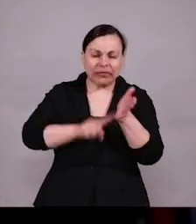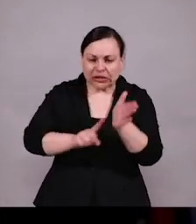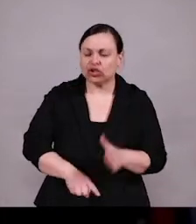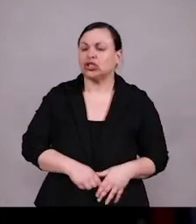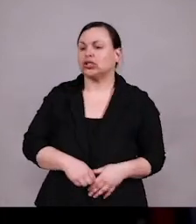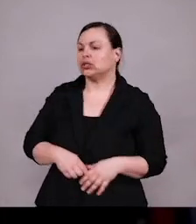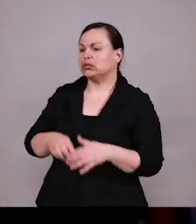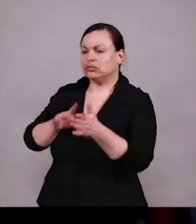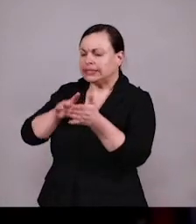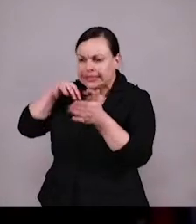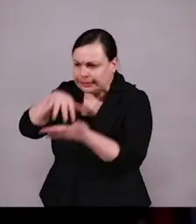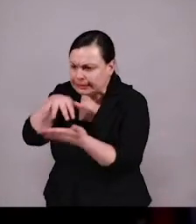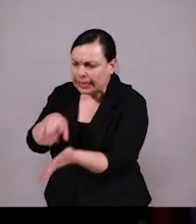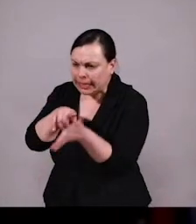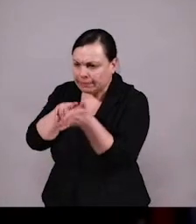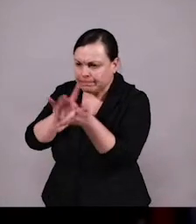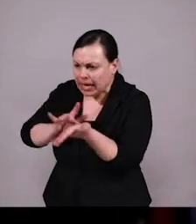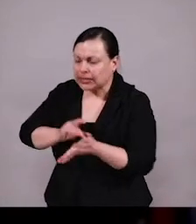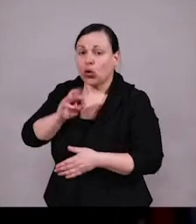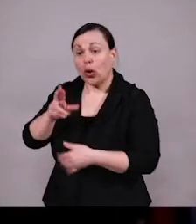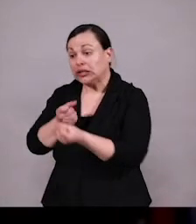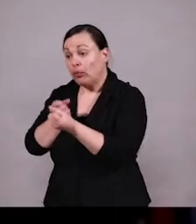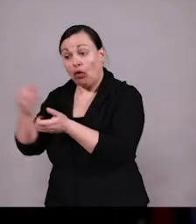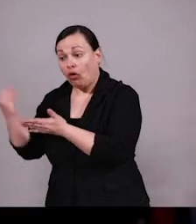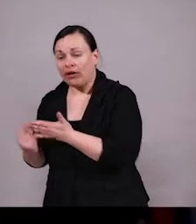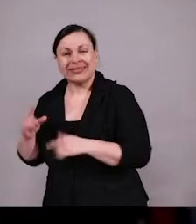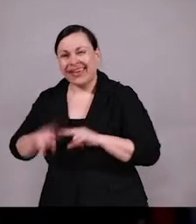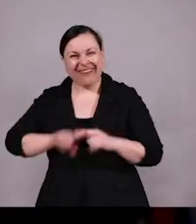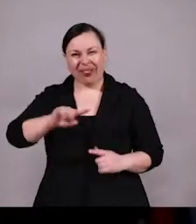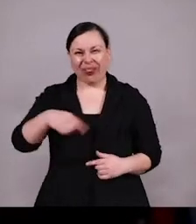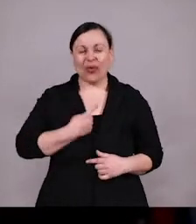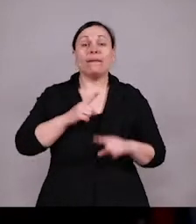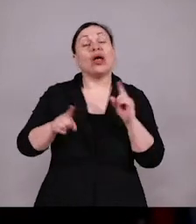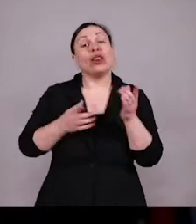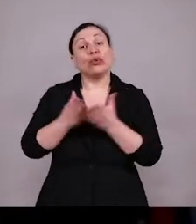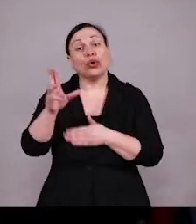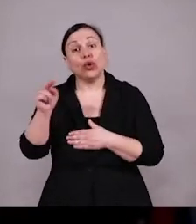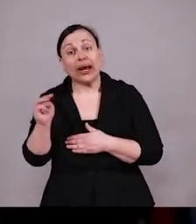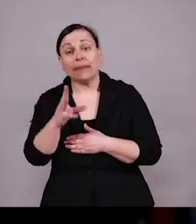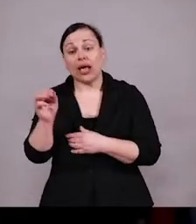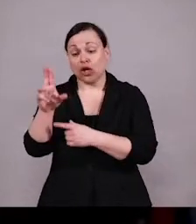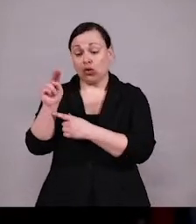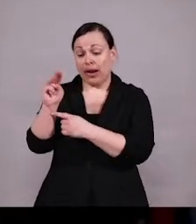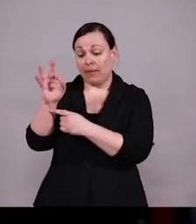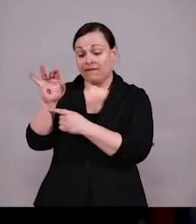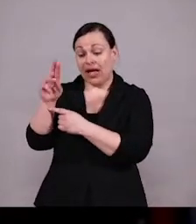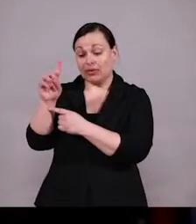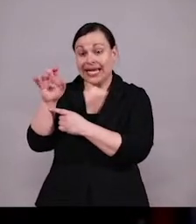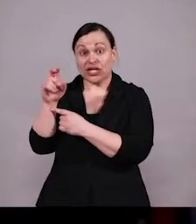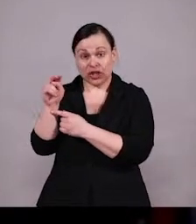breakthroughs in medicine, or support the arts. But through UNM and the UNM Foundation, they can.